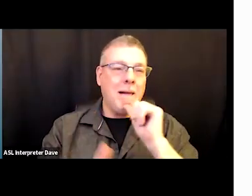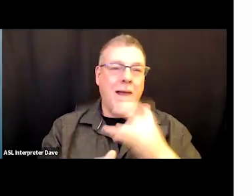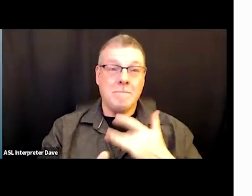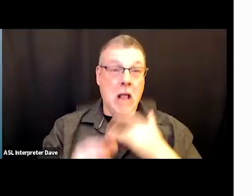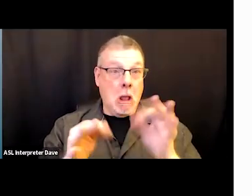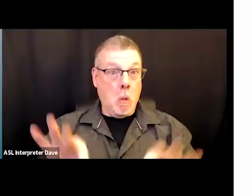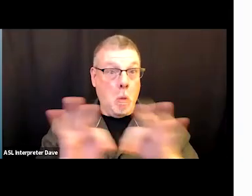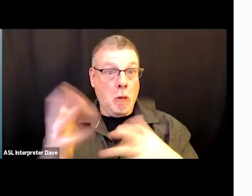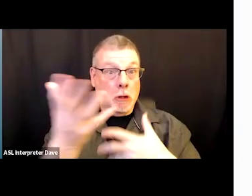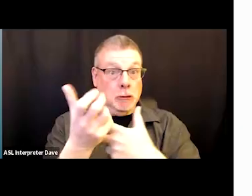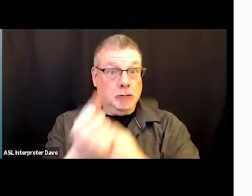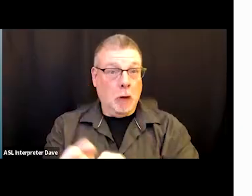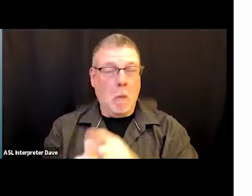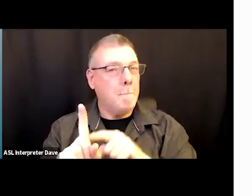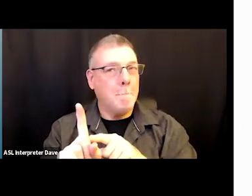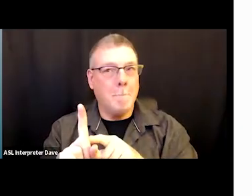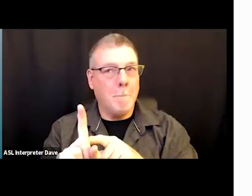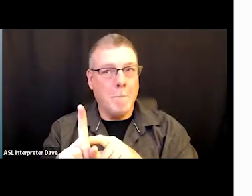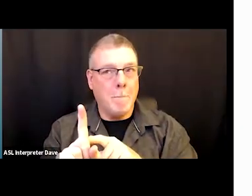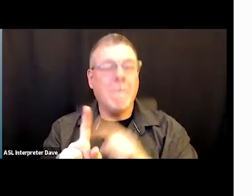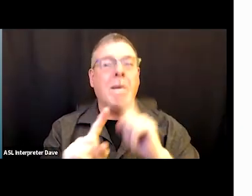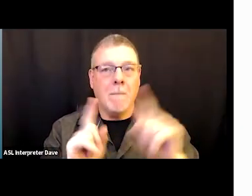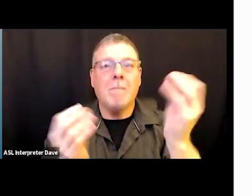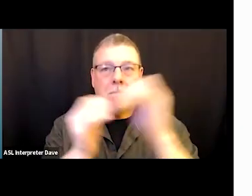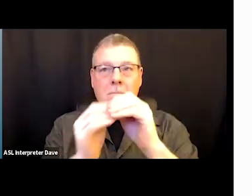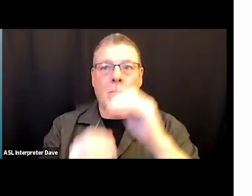as it is about their trauma history.